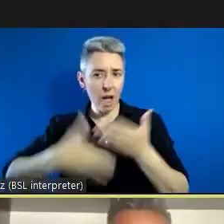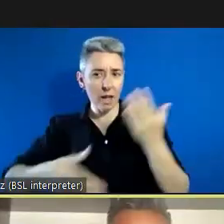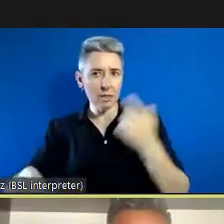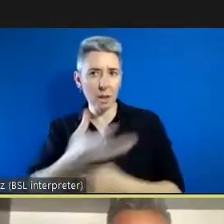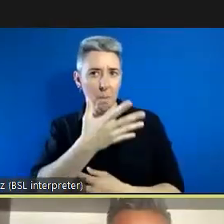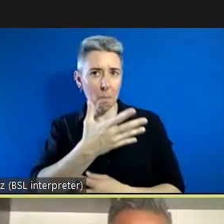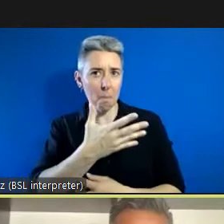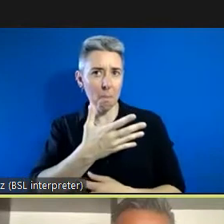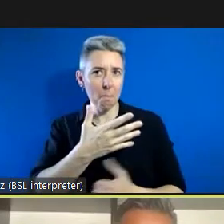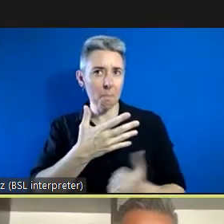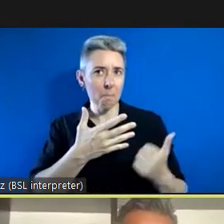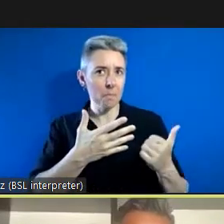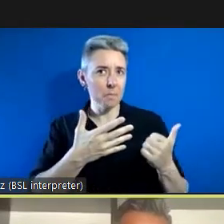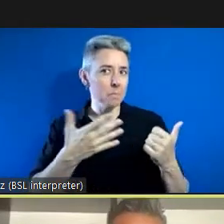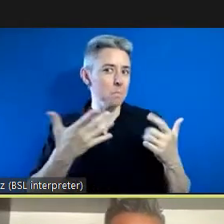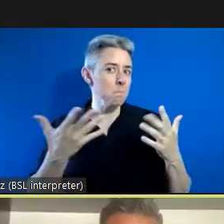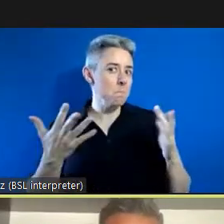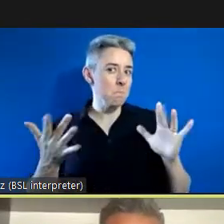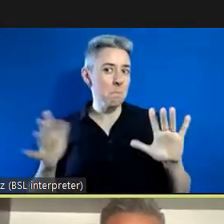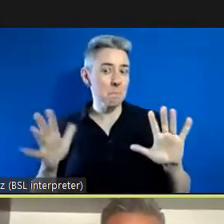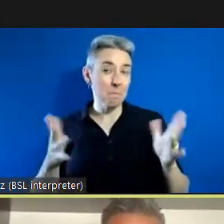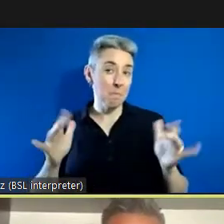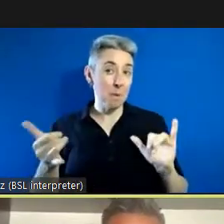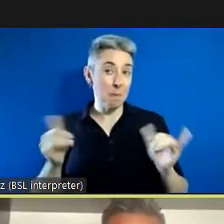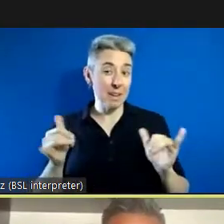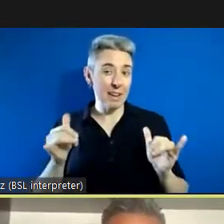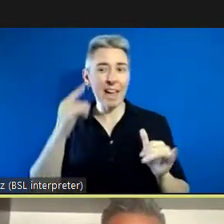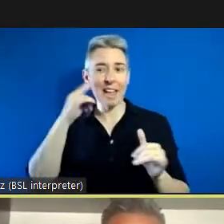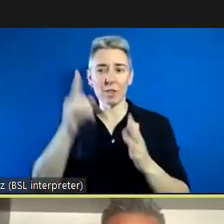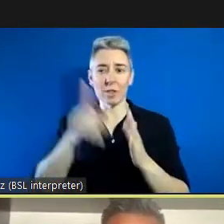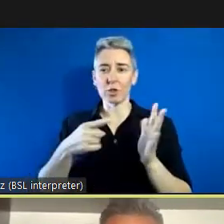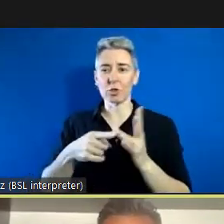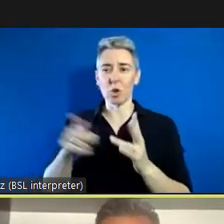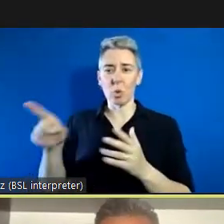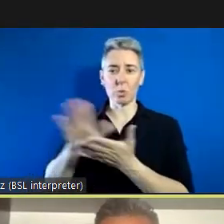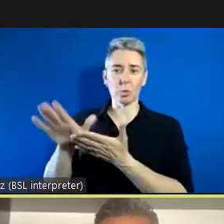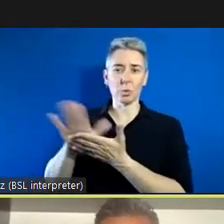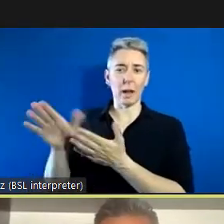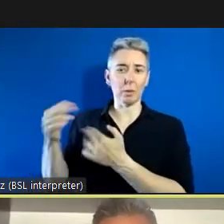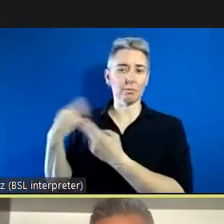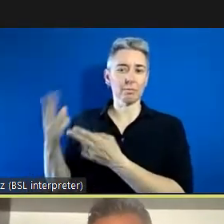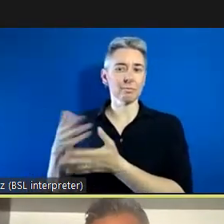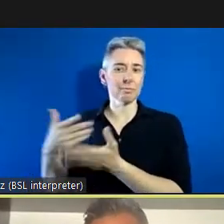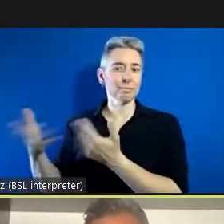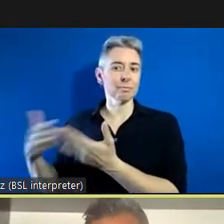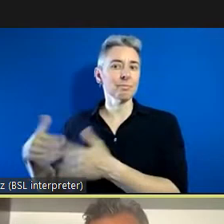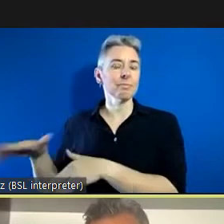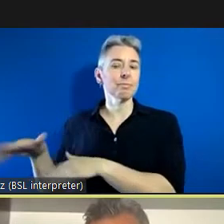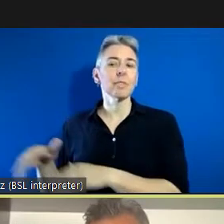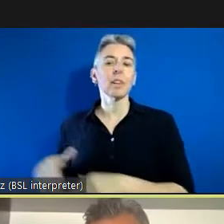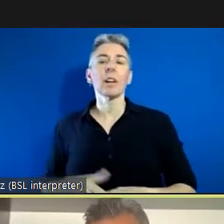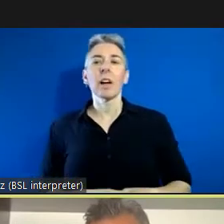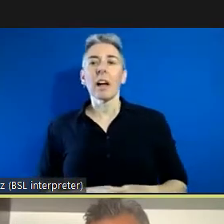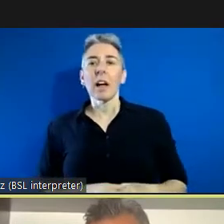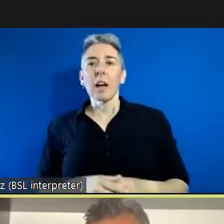them? I think Jo is just putting those up now. So while that's happening, I just want to also